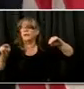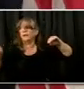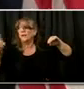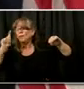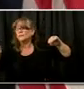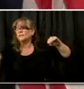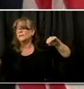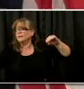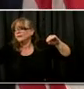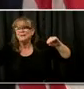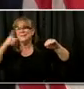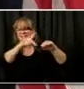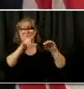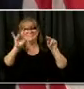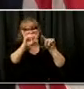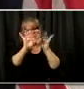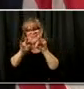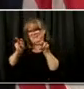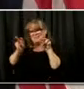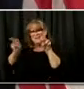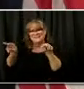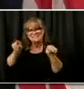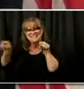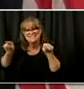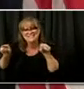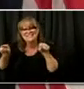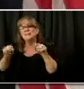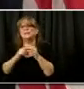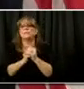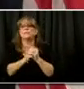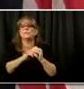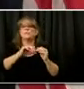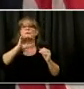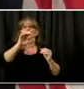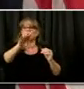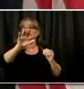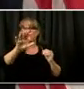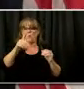we're going to have a lower positivity rate and we're catching a higher percentage of the of